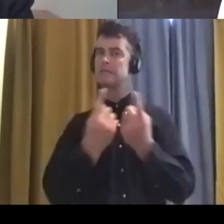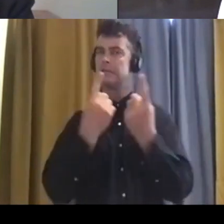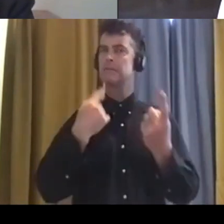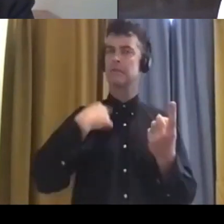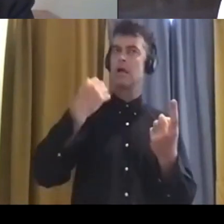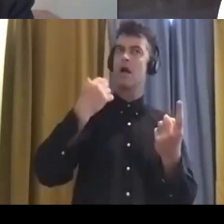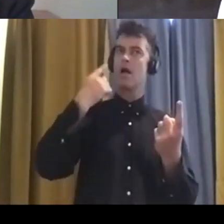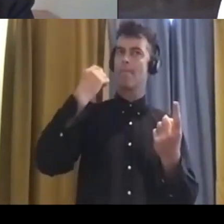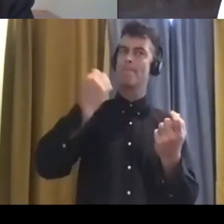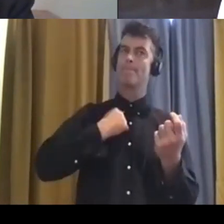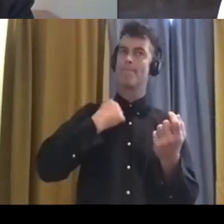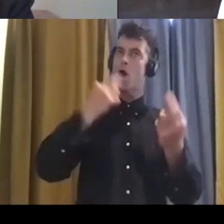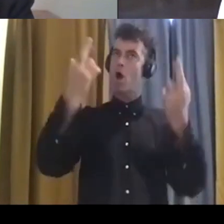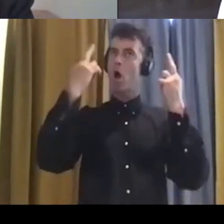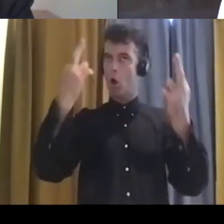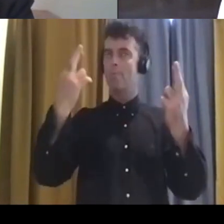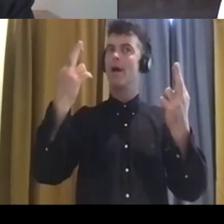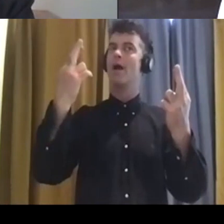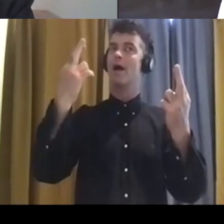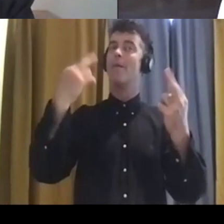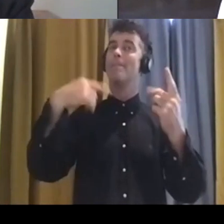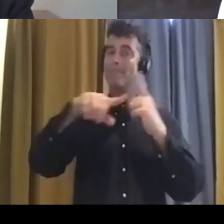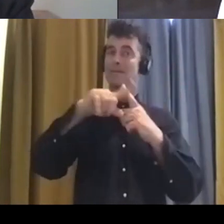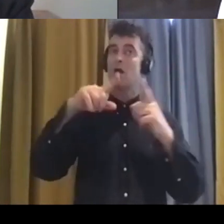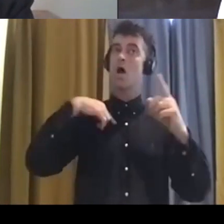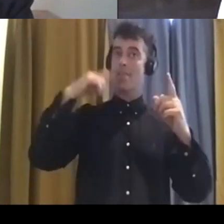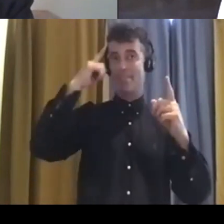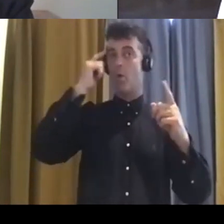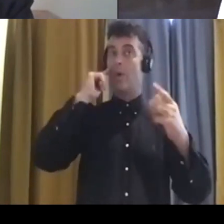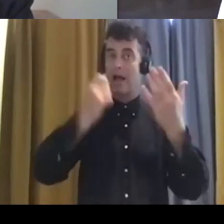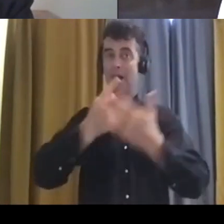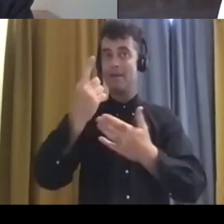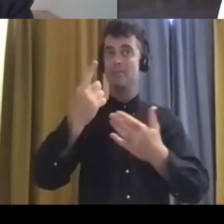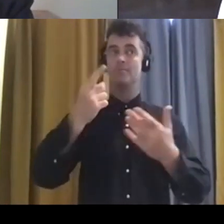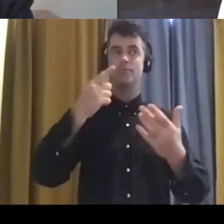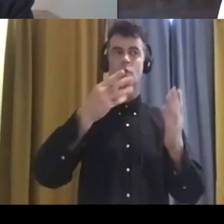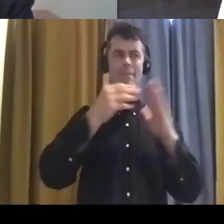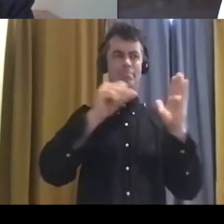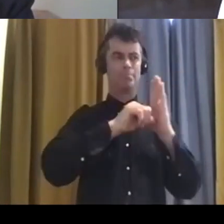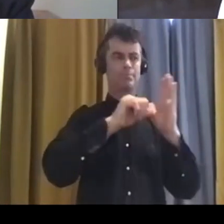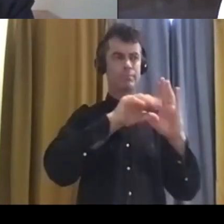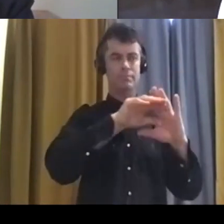I think what will happen is that with the transfer of wealth to millennials you know